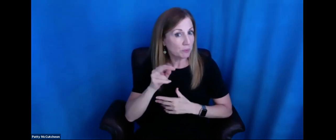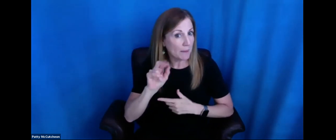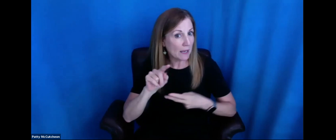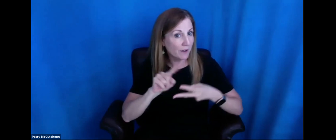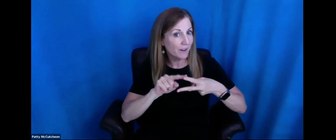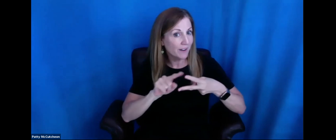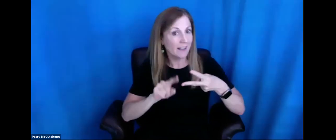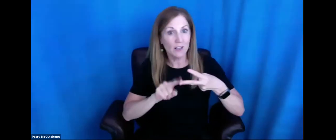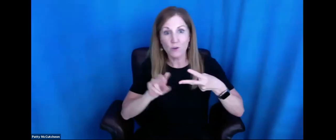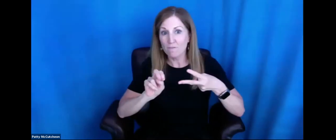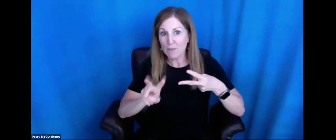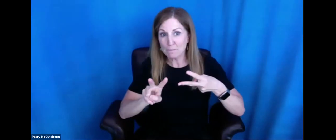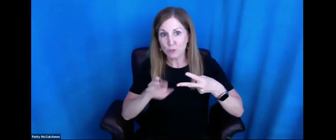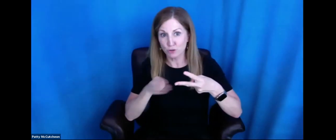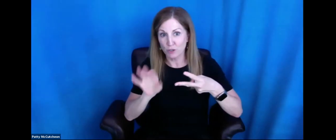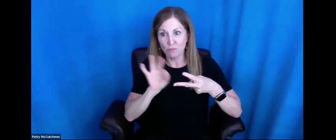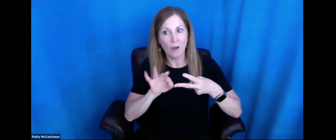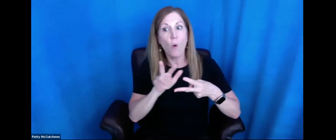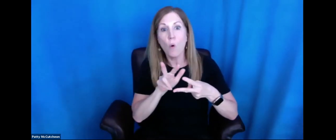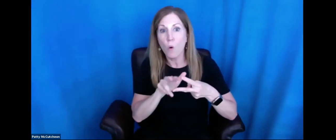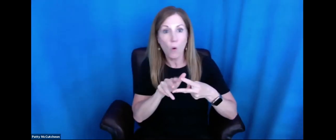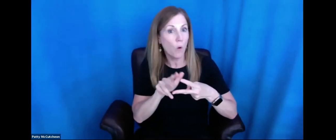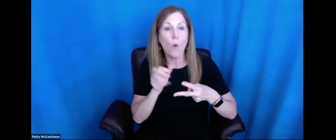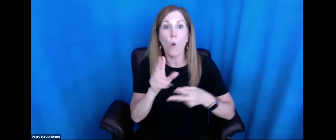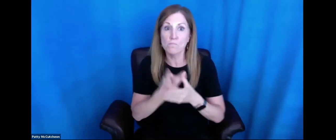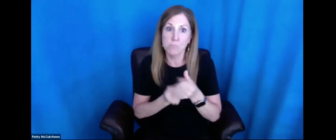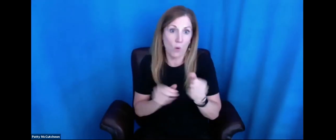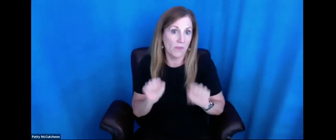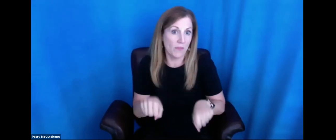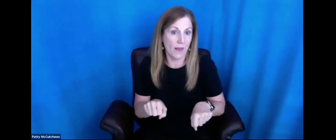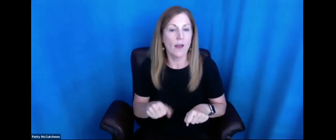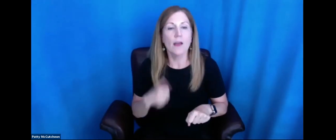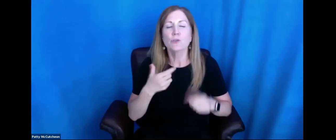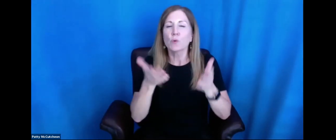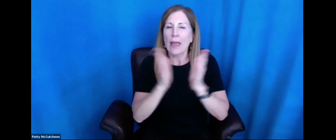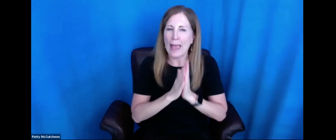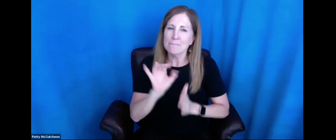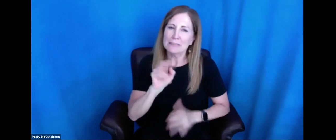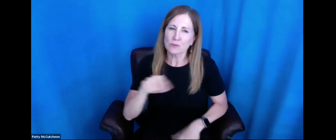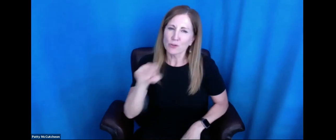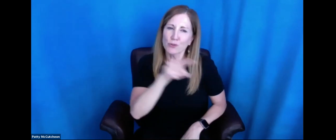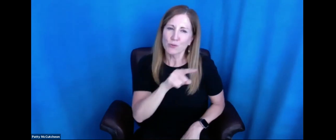Election, or both. And so we're asking Minnesotans to please consider voting from home.